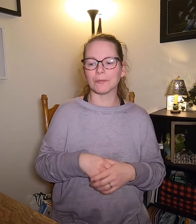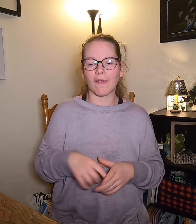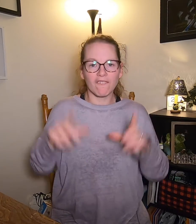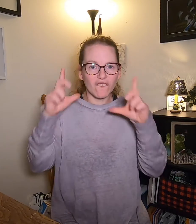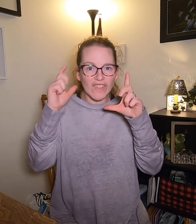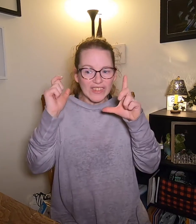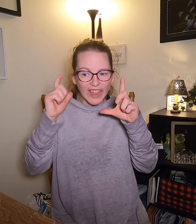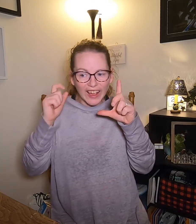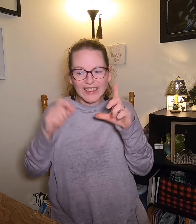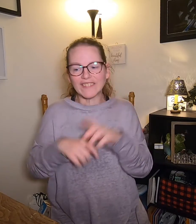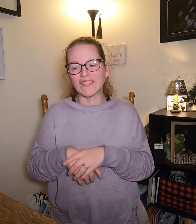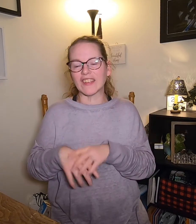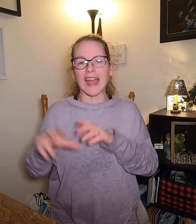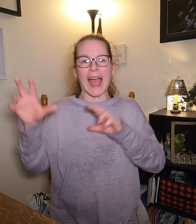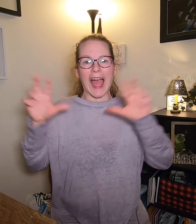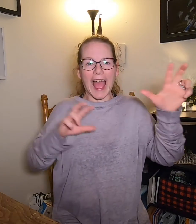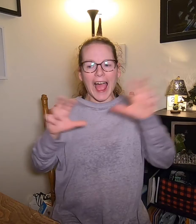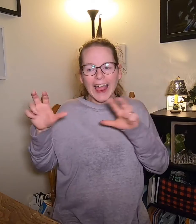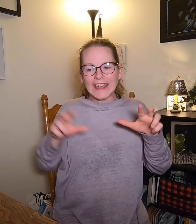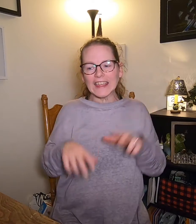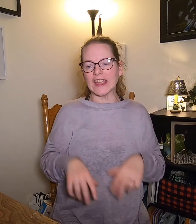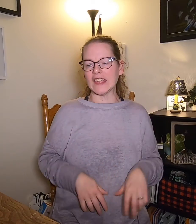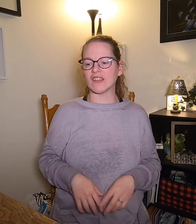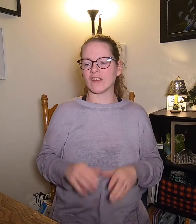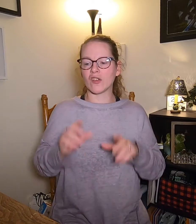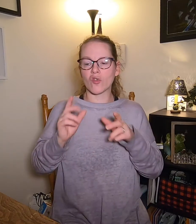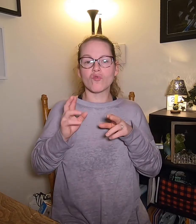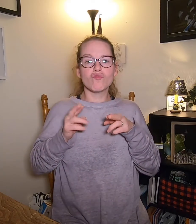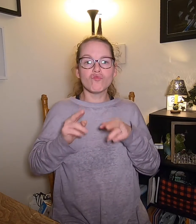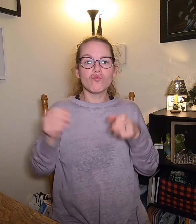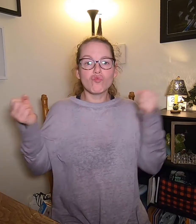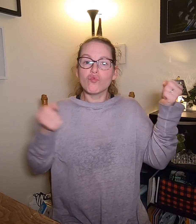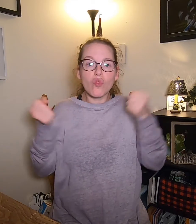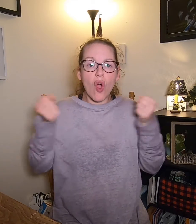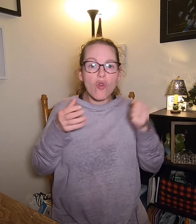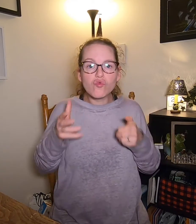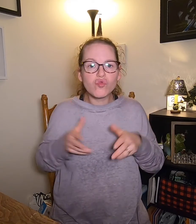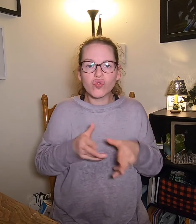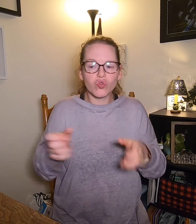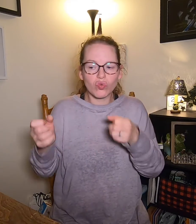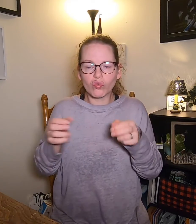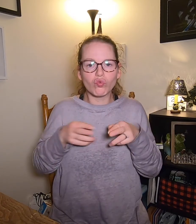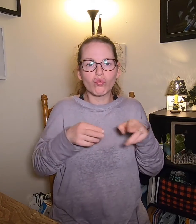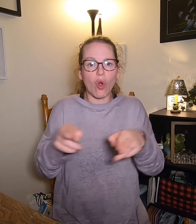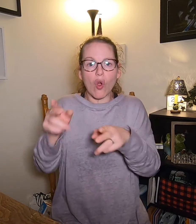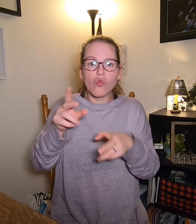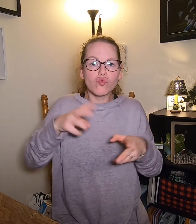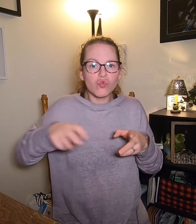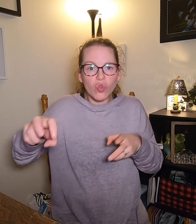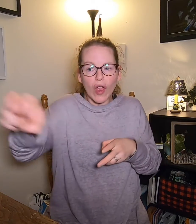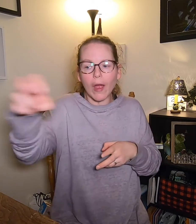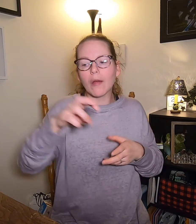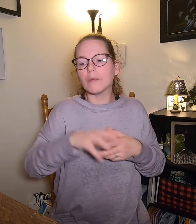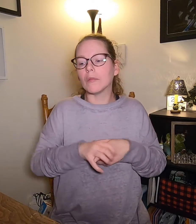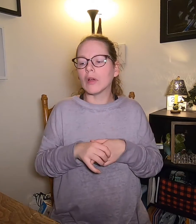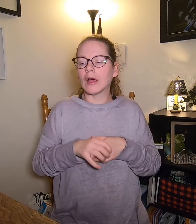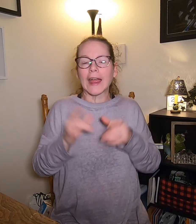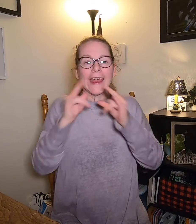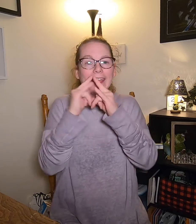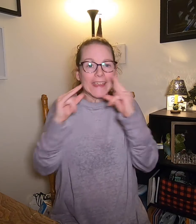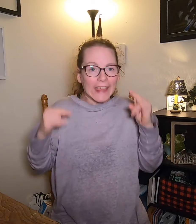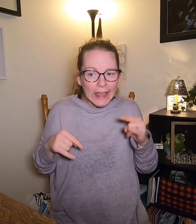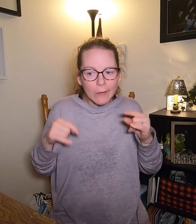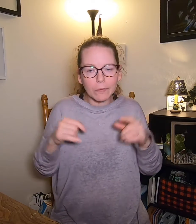photography, hiking, road trips, camping.